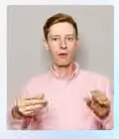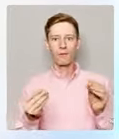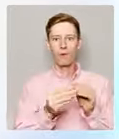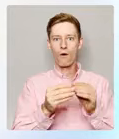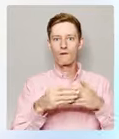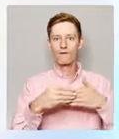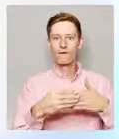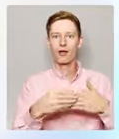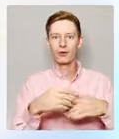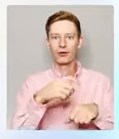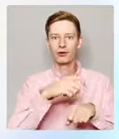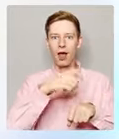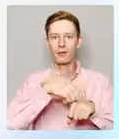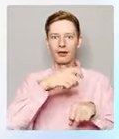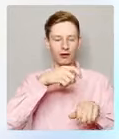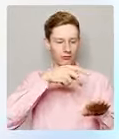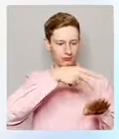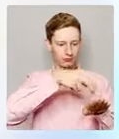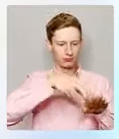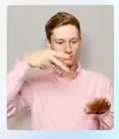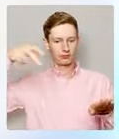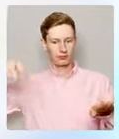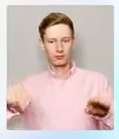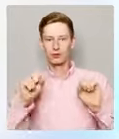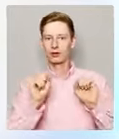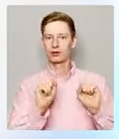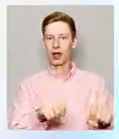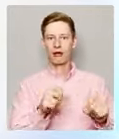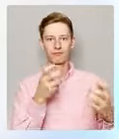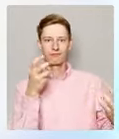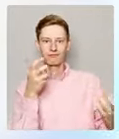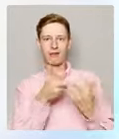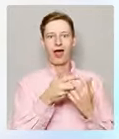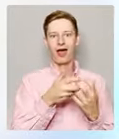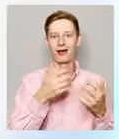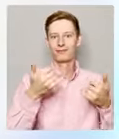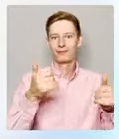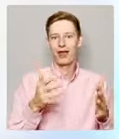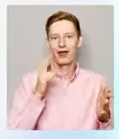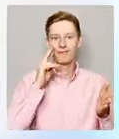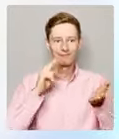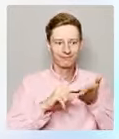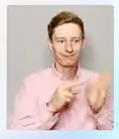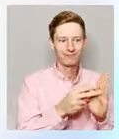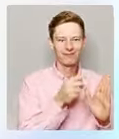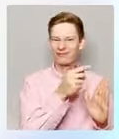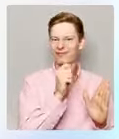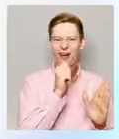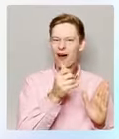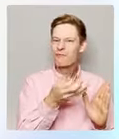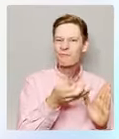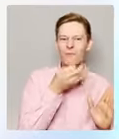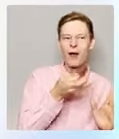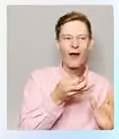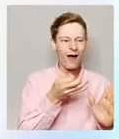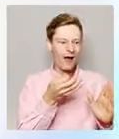We're able to better respect the intent of the player. And even though they might not have machine perfect mastery of the controls, they're able to clear the obstacle.